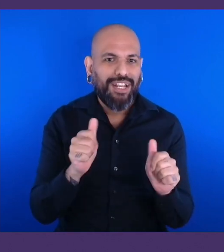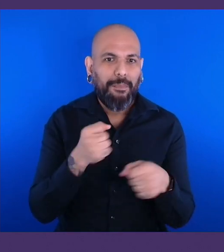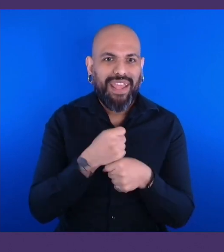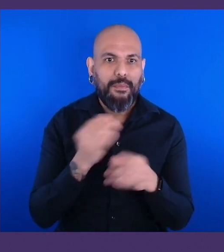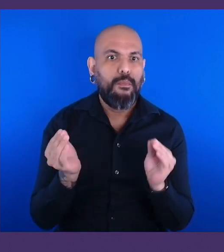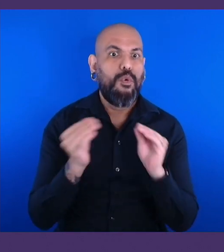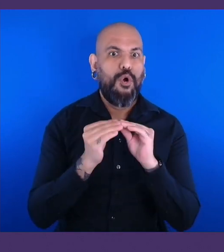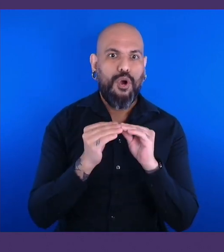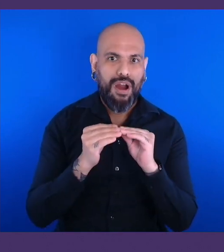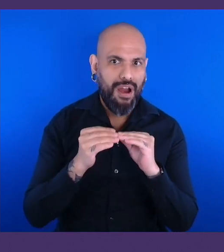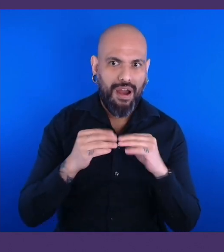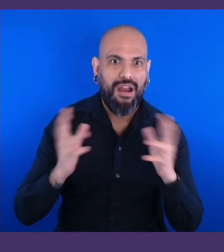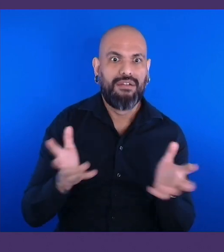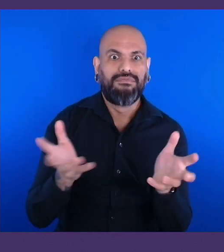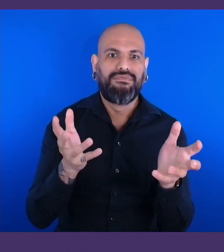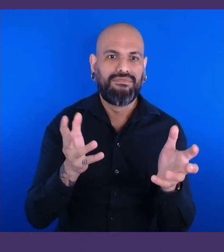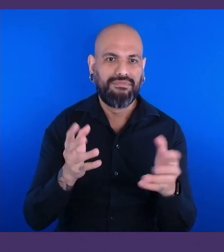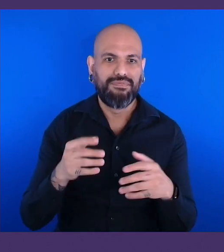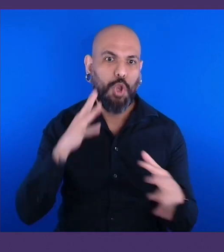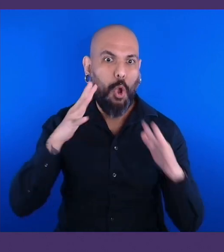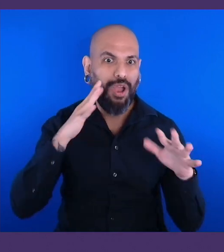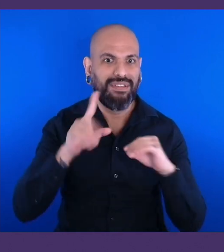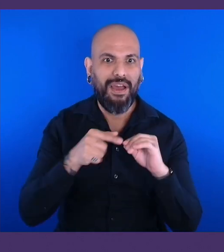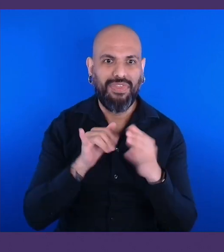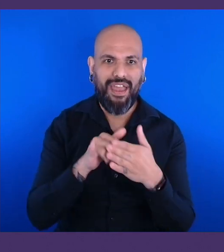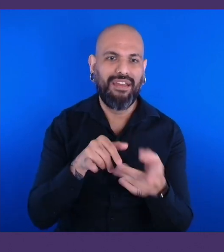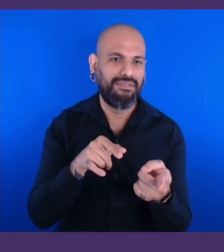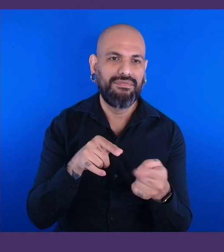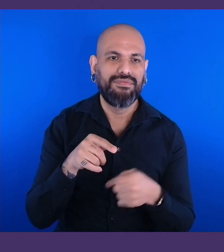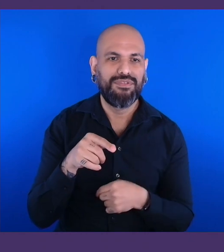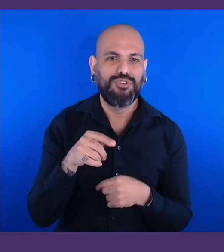around it so that we will, stepwise, improve into the future.